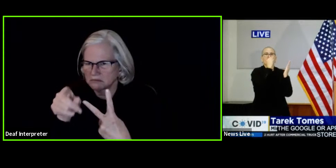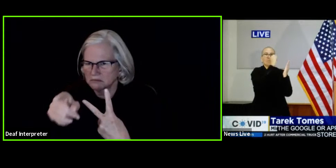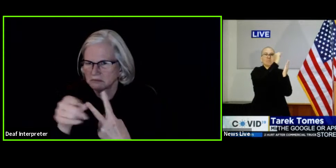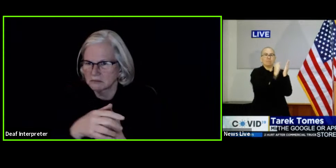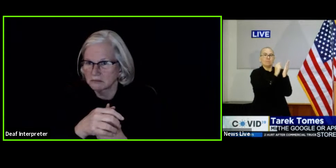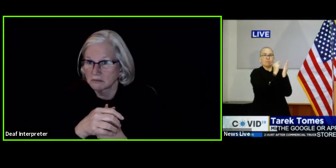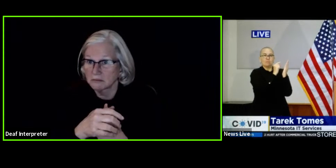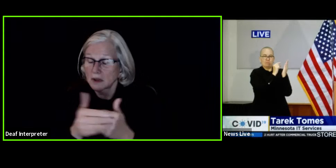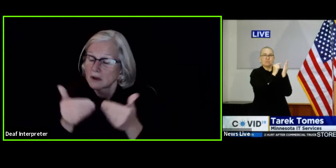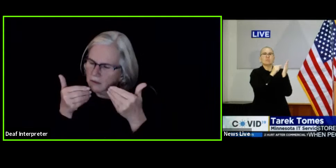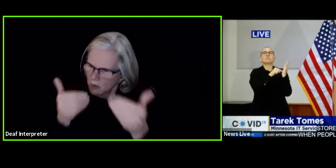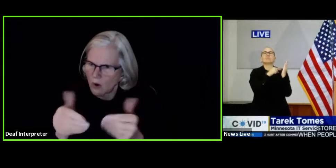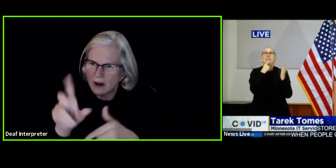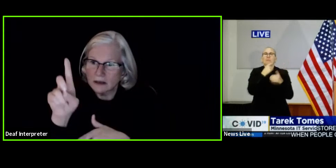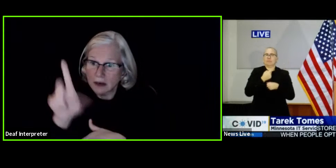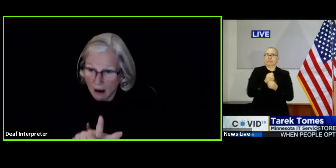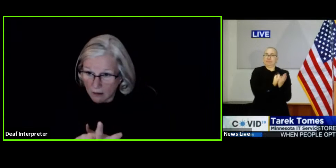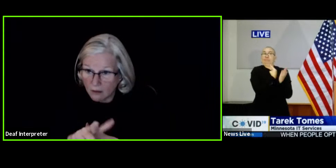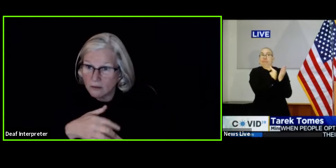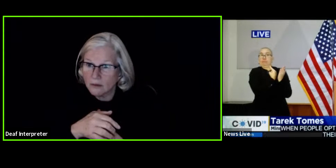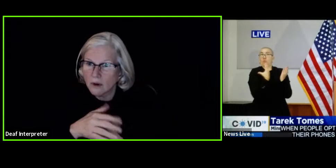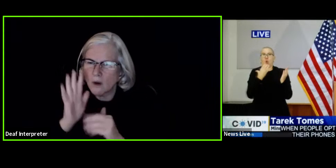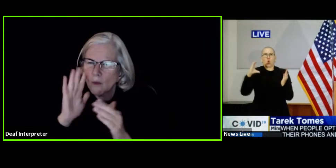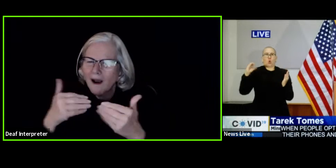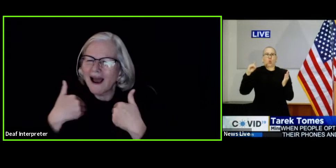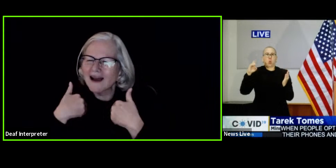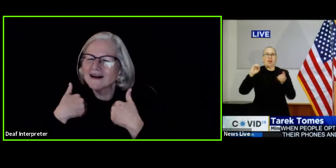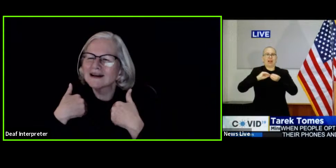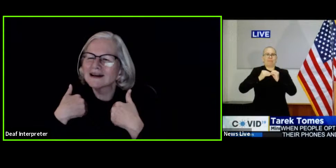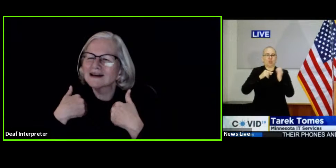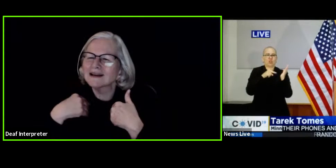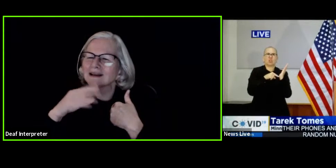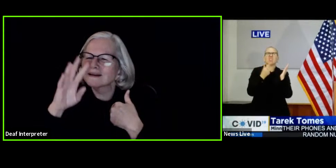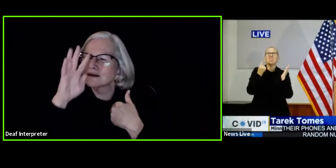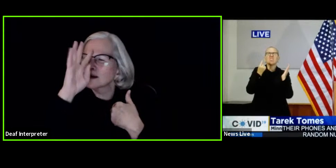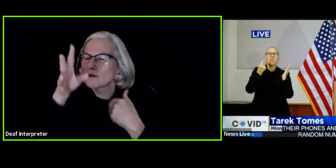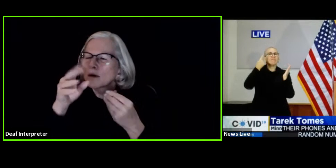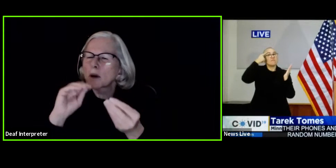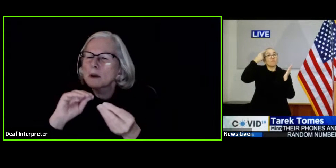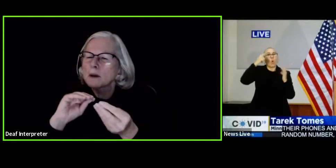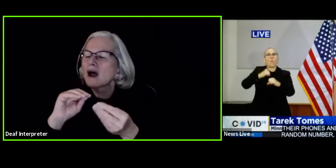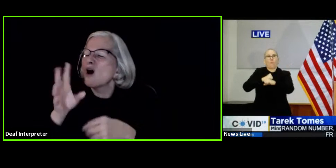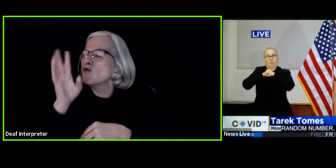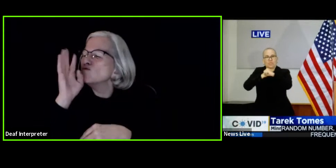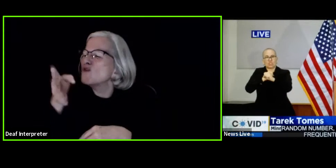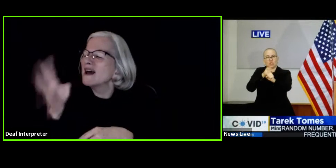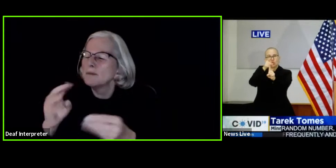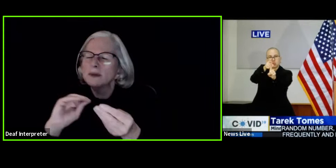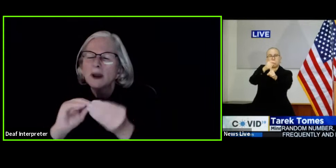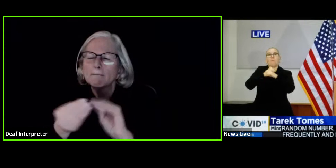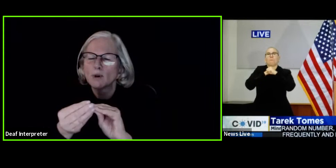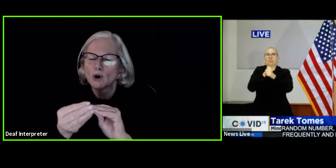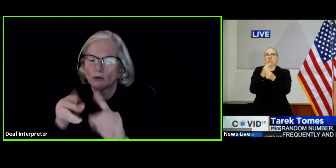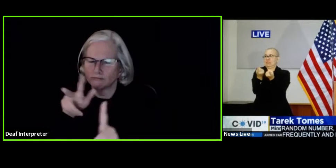FREQUENTLY AND PERIODICALLY TO PROTECT THE IDENTITY OF PEOPLE USING THE APPLICATION. WHEN TWO PHONES ARE WITHIN SIX